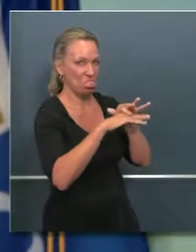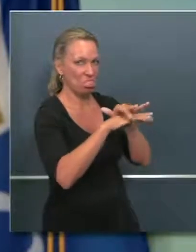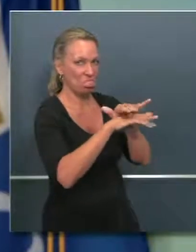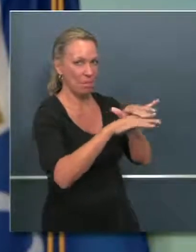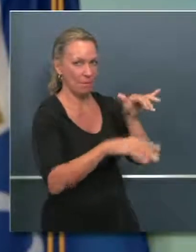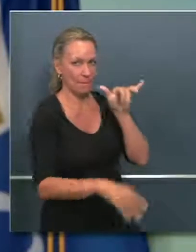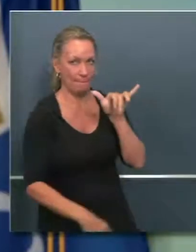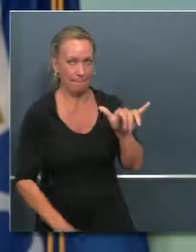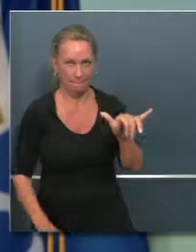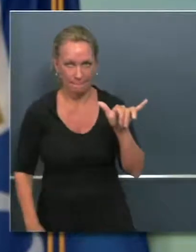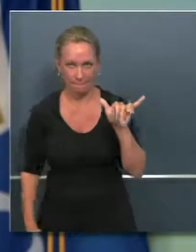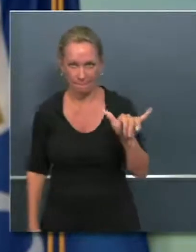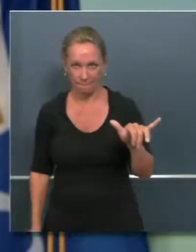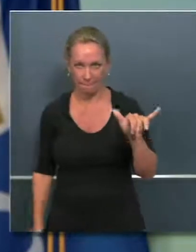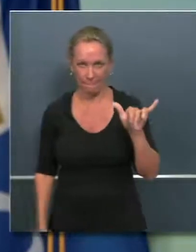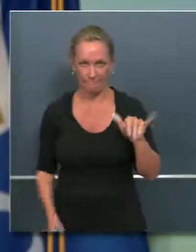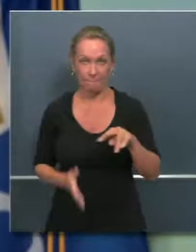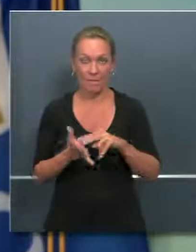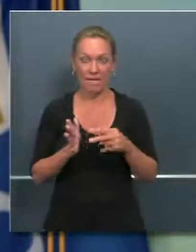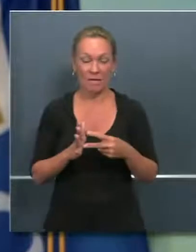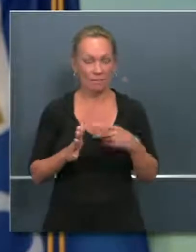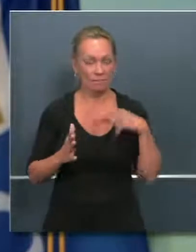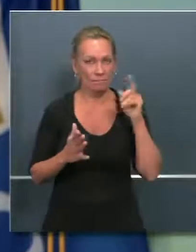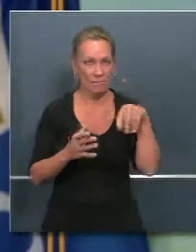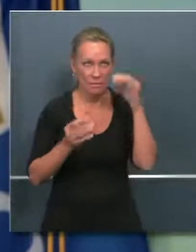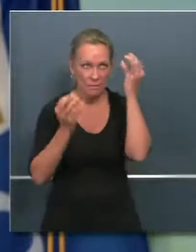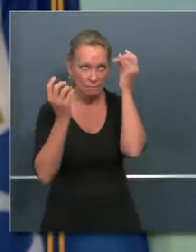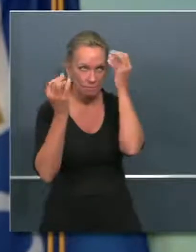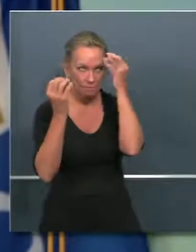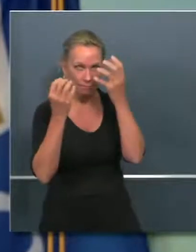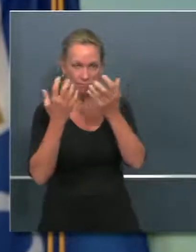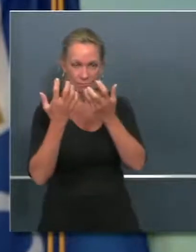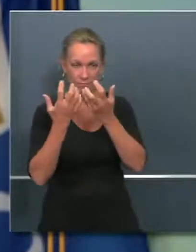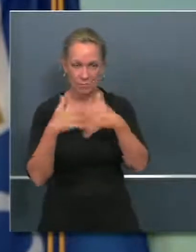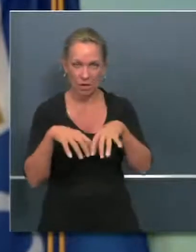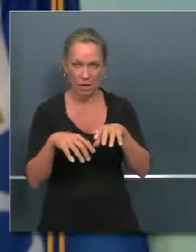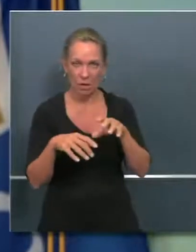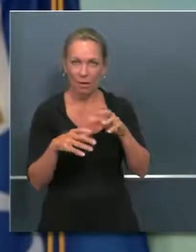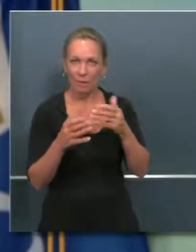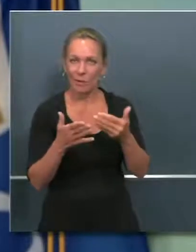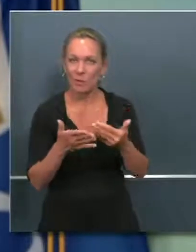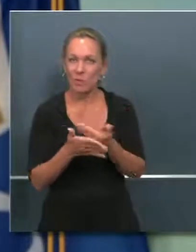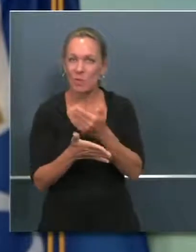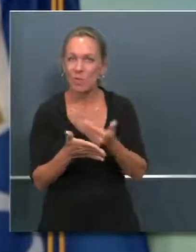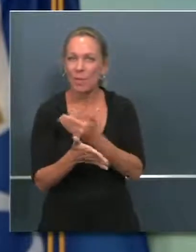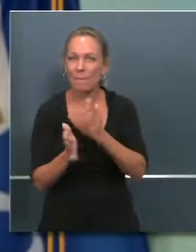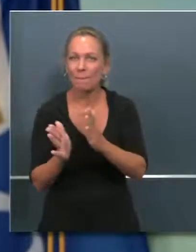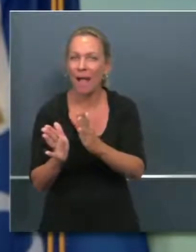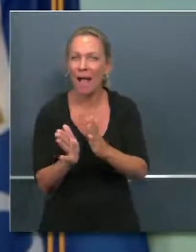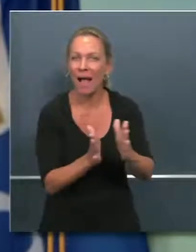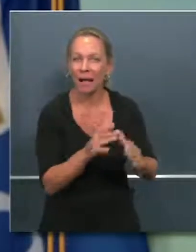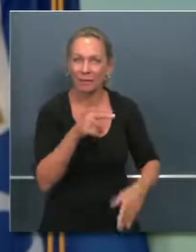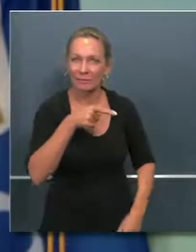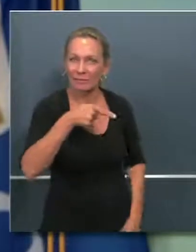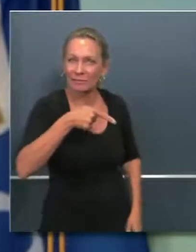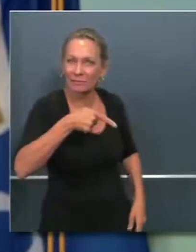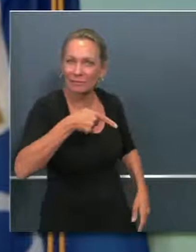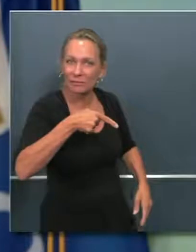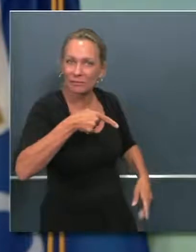a place to go those of you that can connect with our our system probation parole system and have